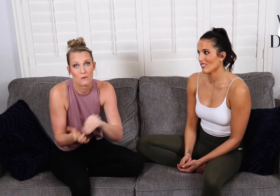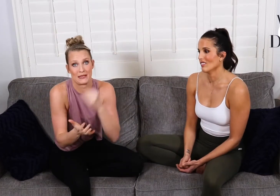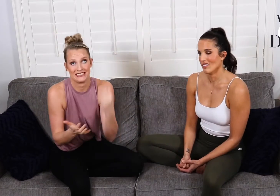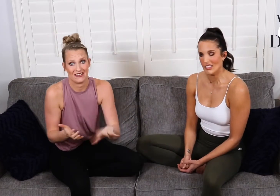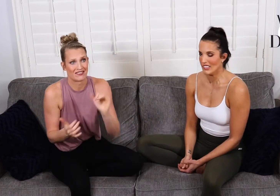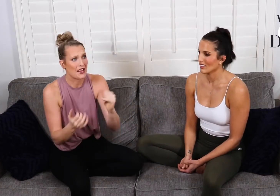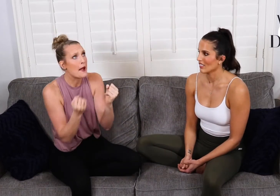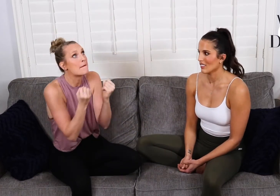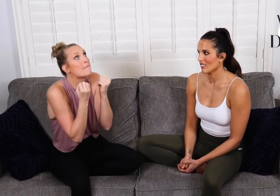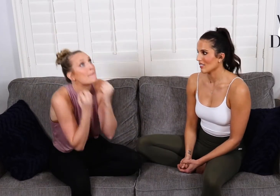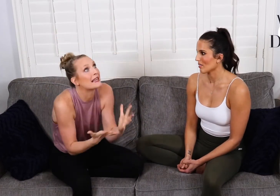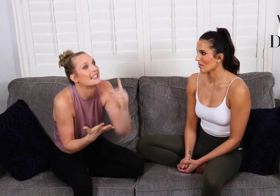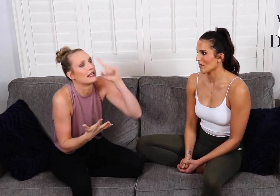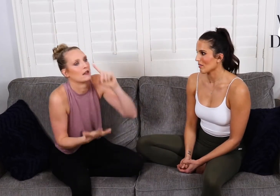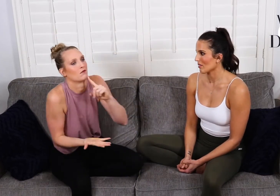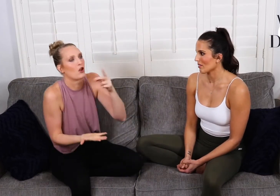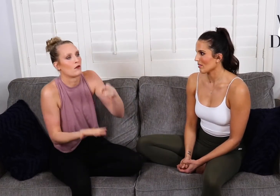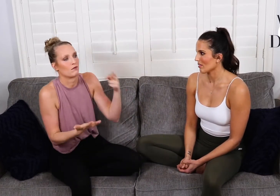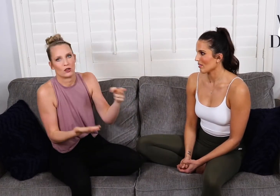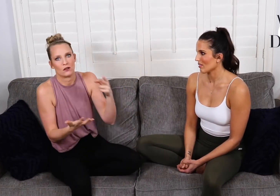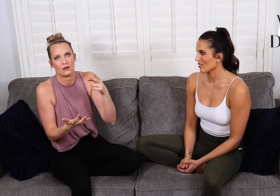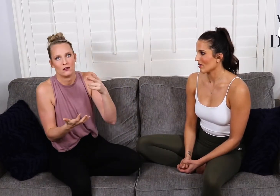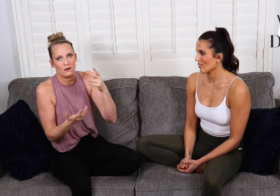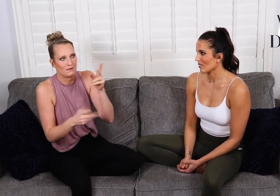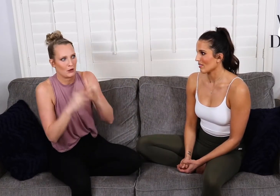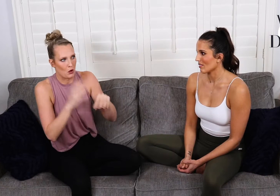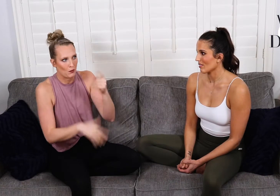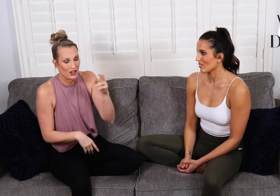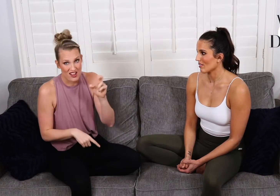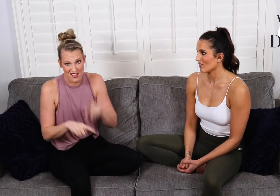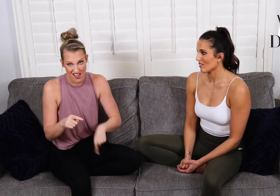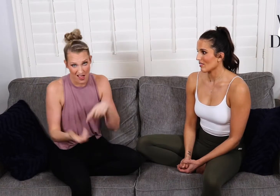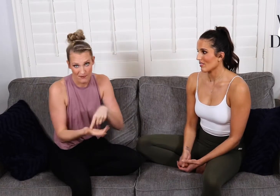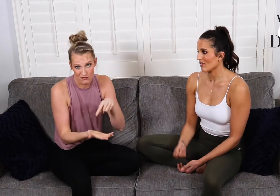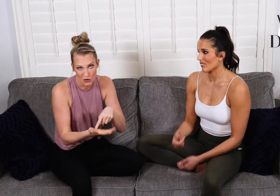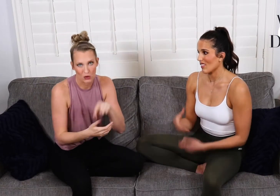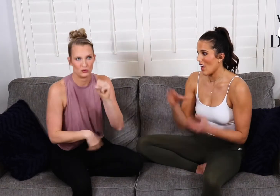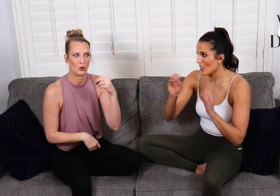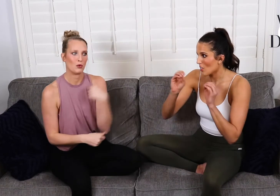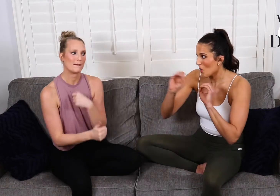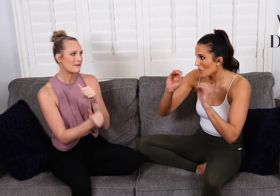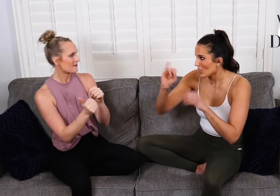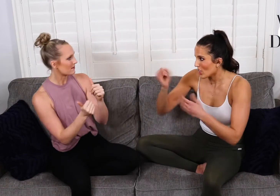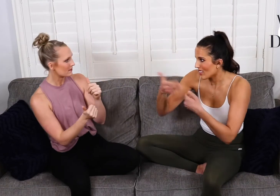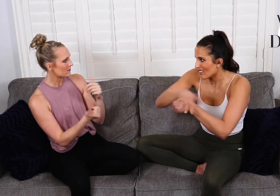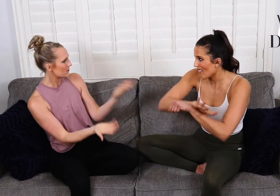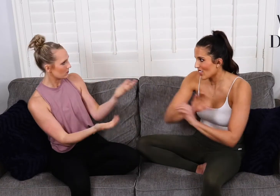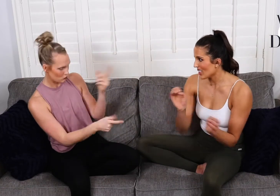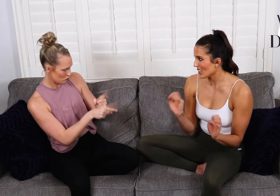So expensive, and a lot of Deaf and hard-of-hearing people out there cannot afford them. And insurance doesn't cover it.